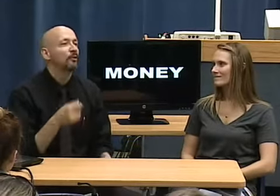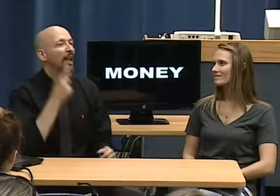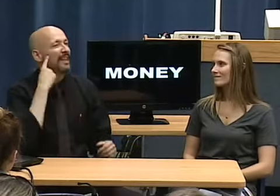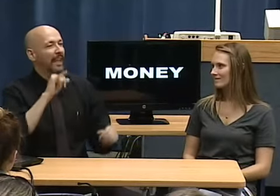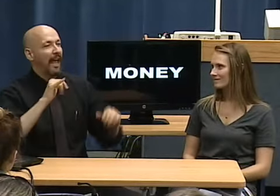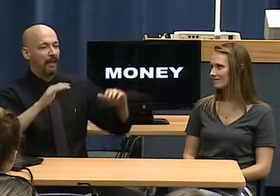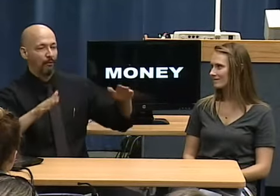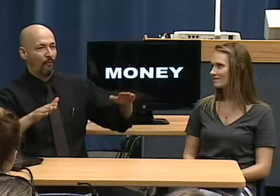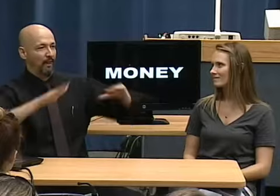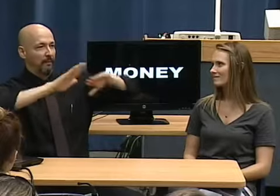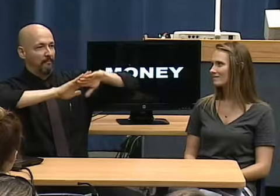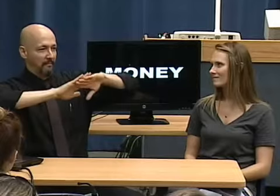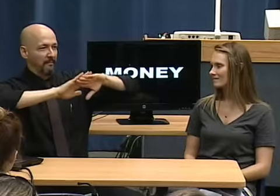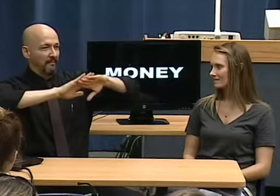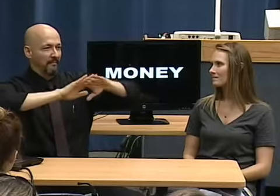Think of it as ...